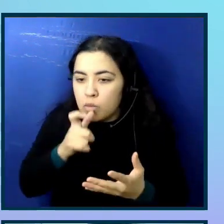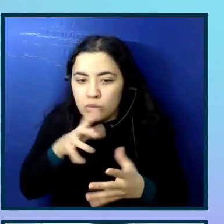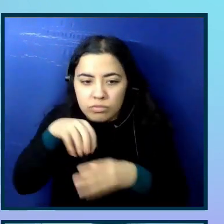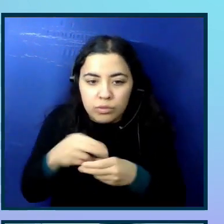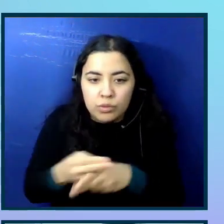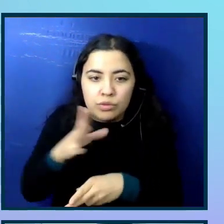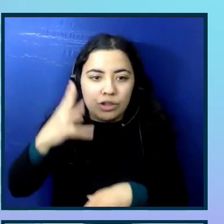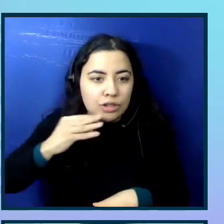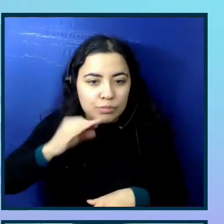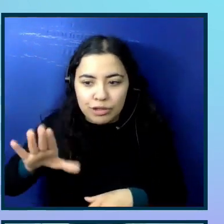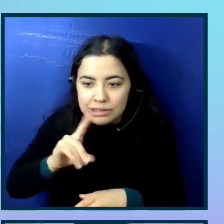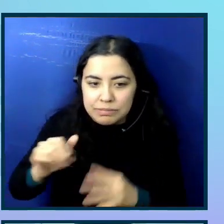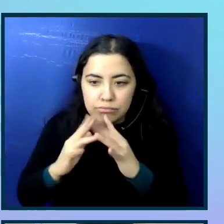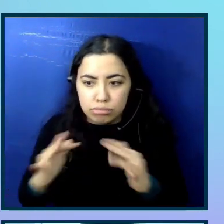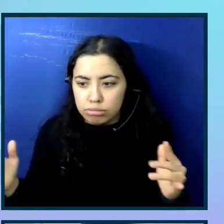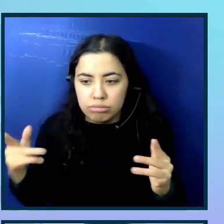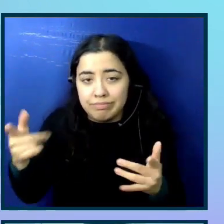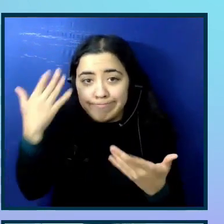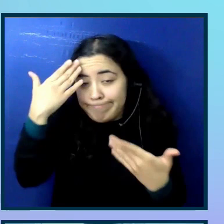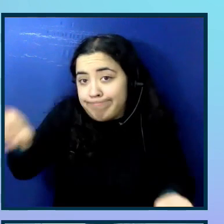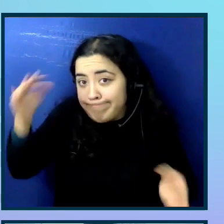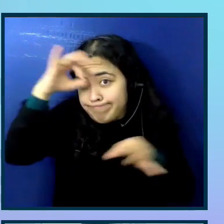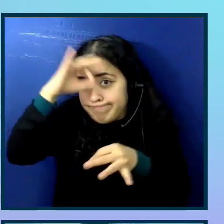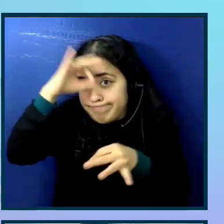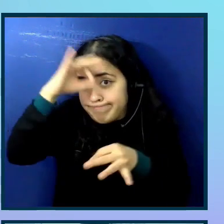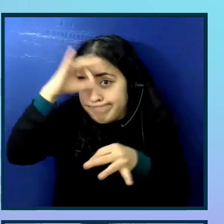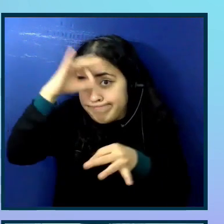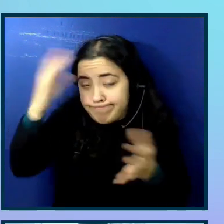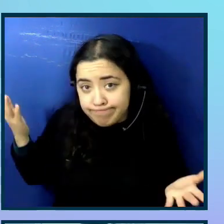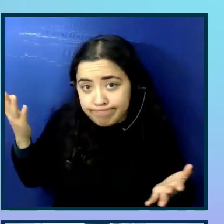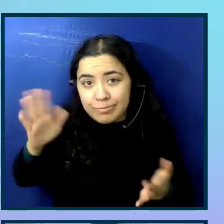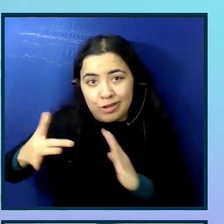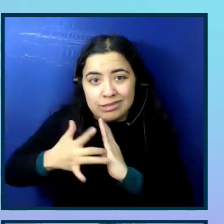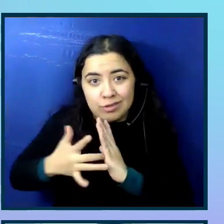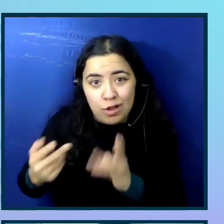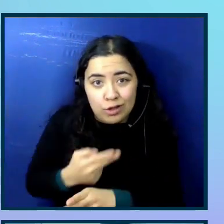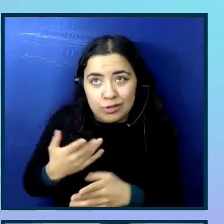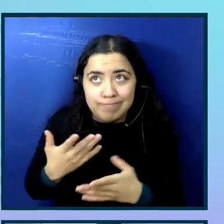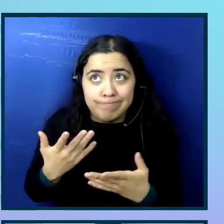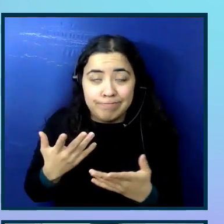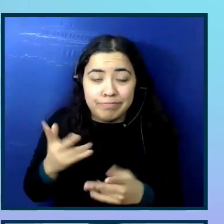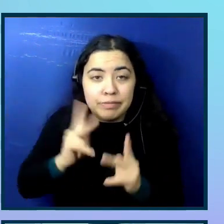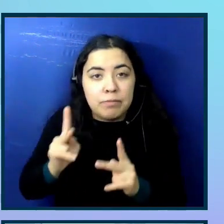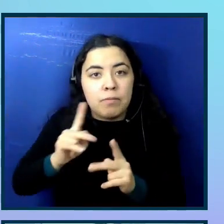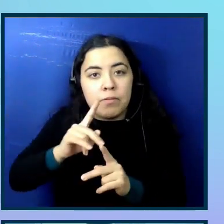and their disability status assist of technology use. It's just not something that's widespread amongst our vendors and vendors